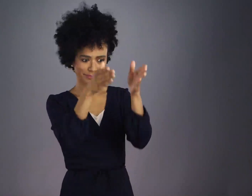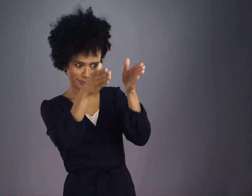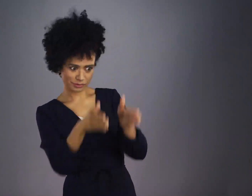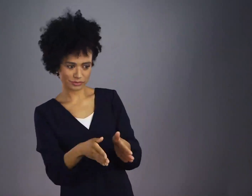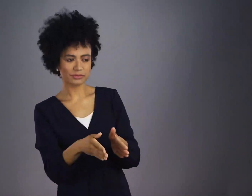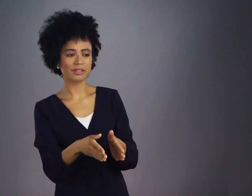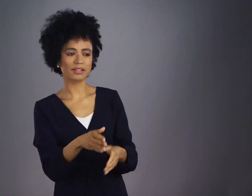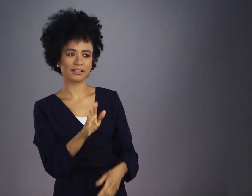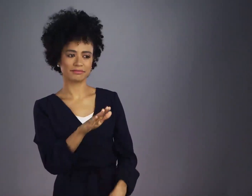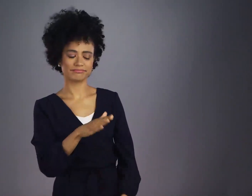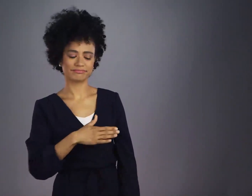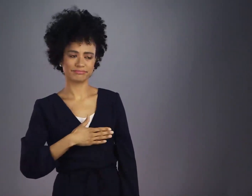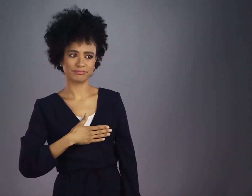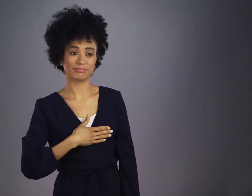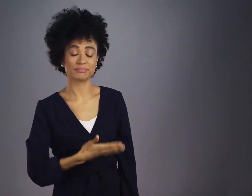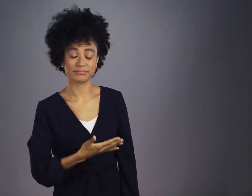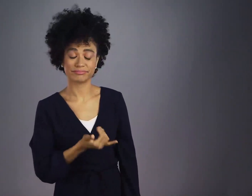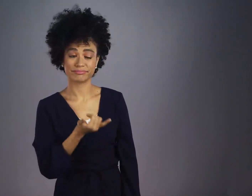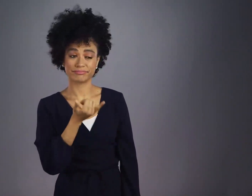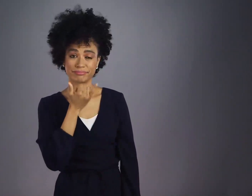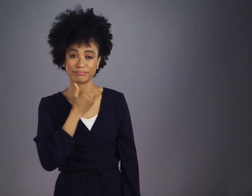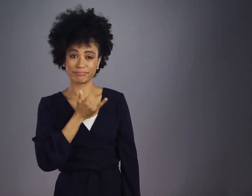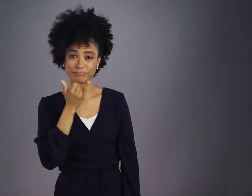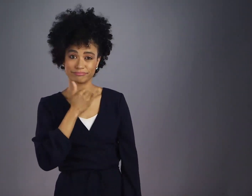Many of us thought it necessary to go much further.